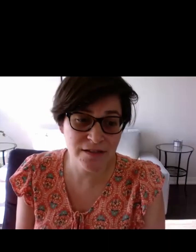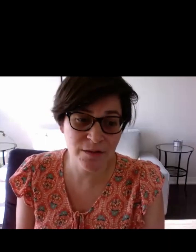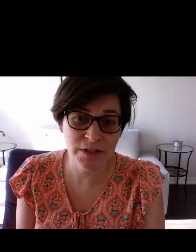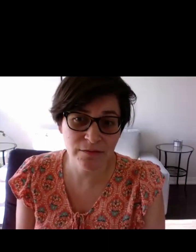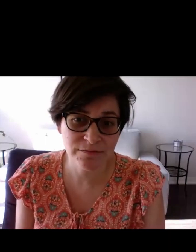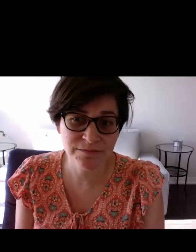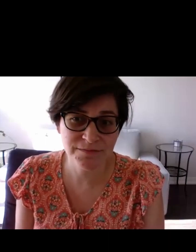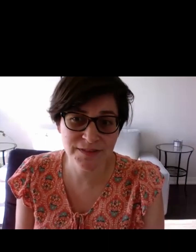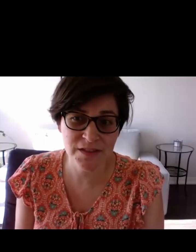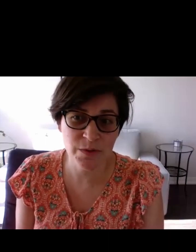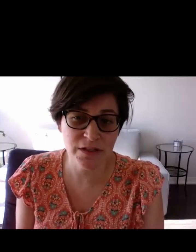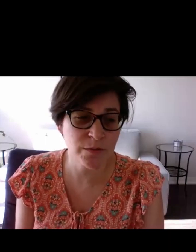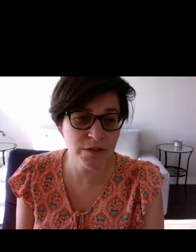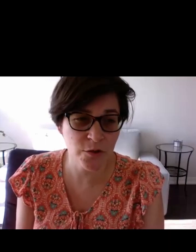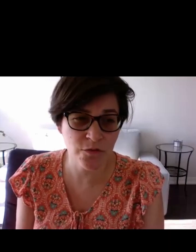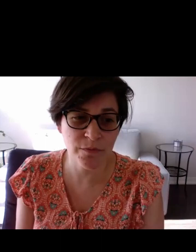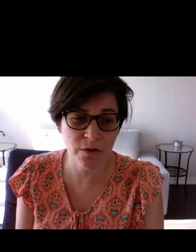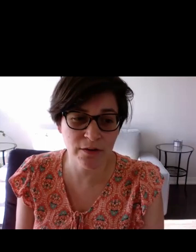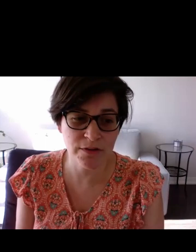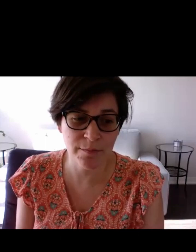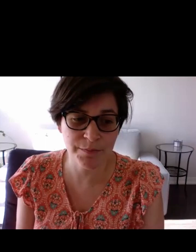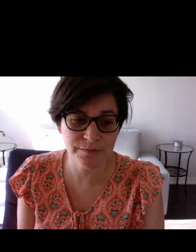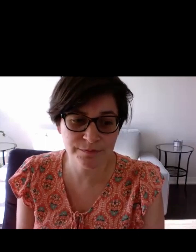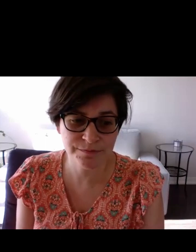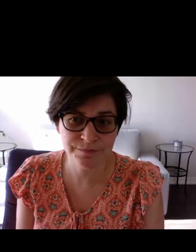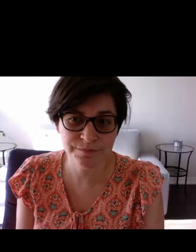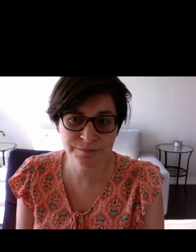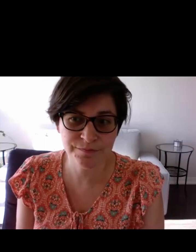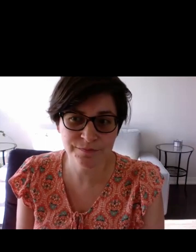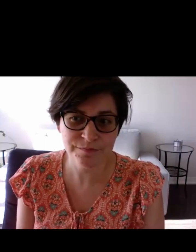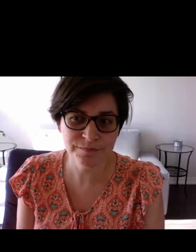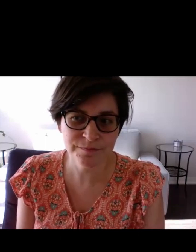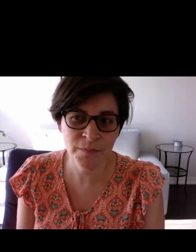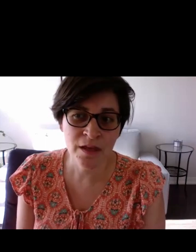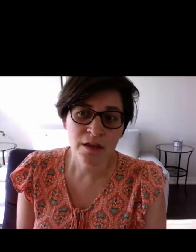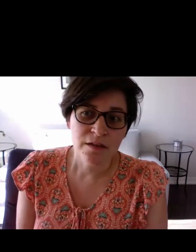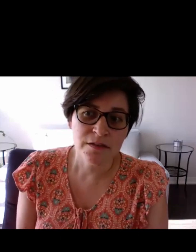Assembly: Disability Research from the Ground Up.